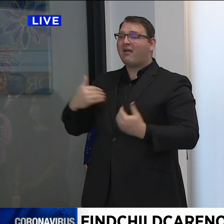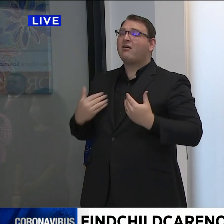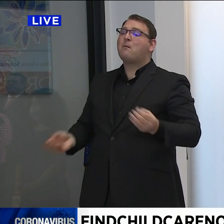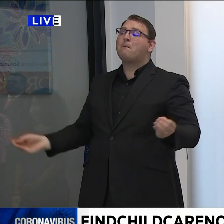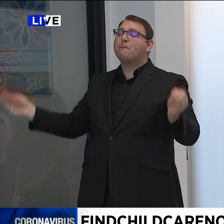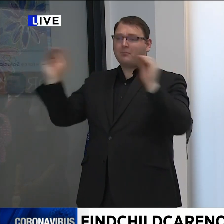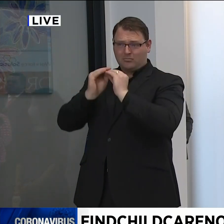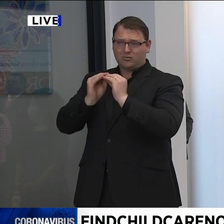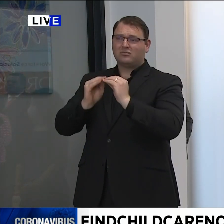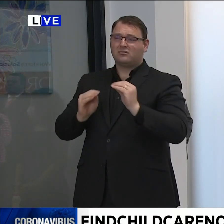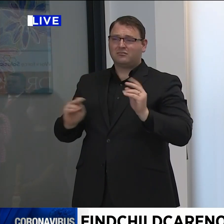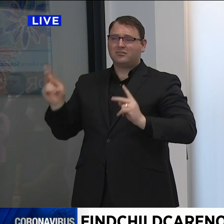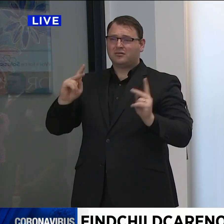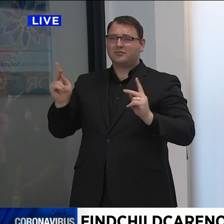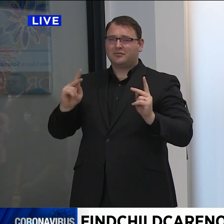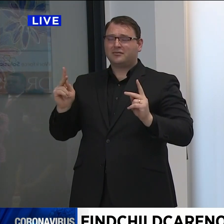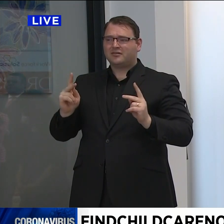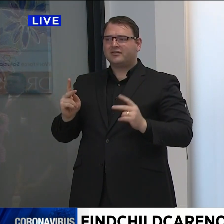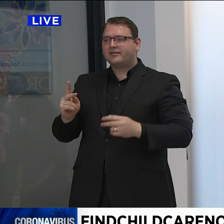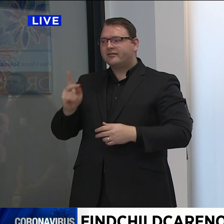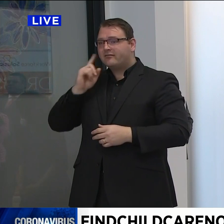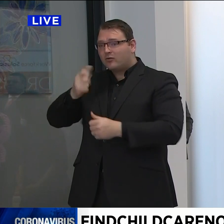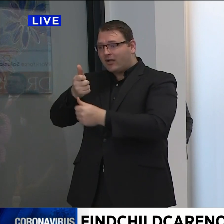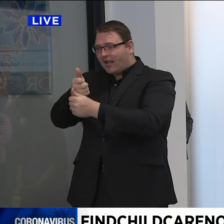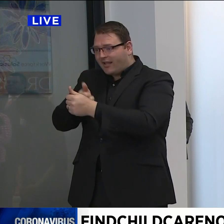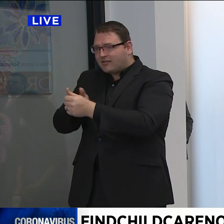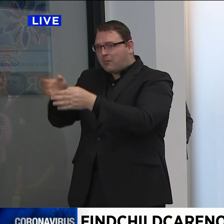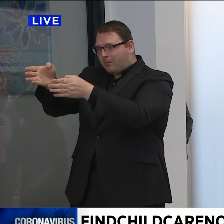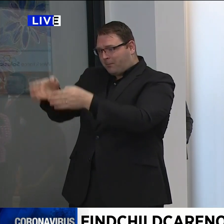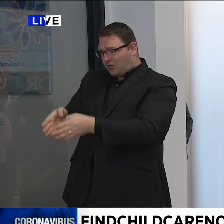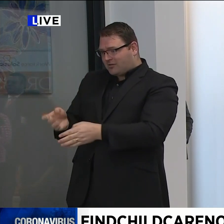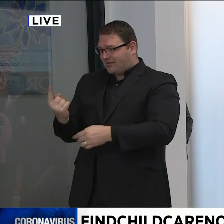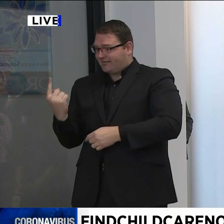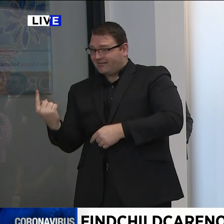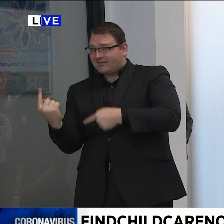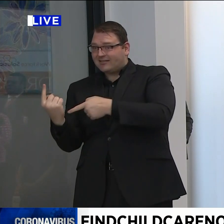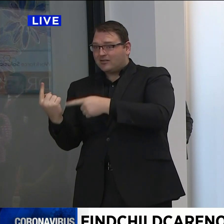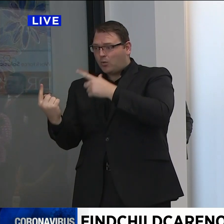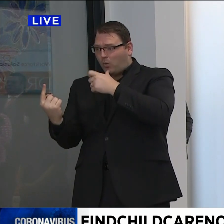those who are looking at the hospital data hospital data believe that the numbers are believe that the numbers are much higher than this that for